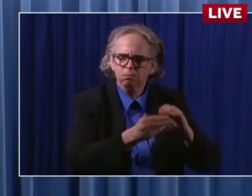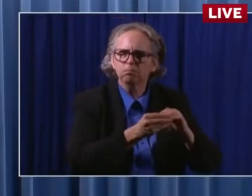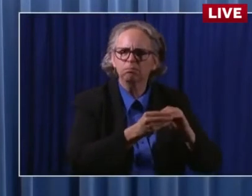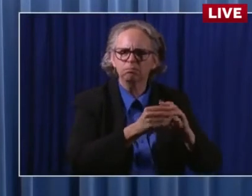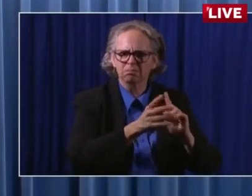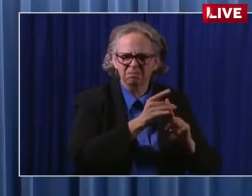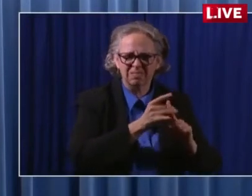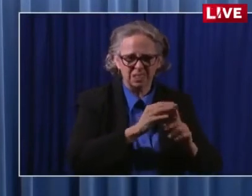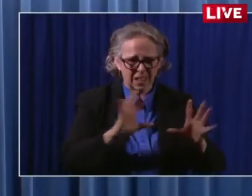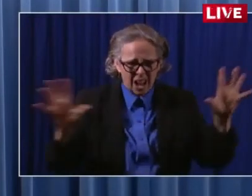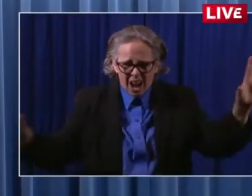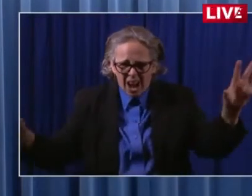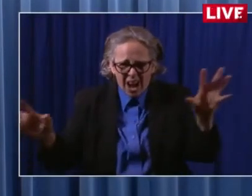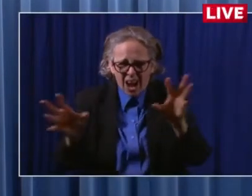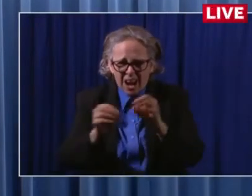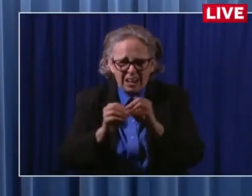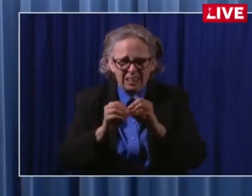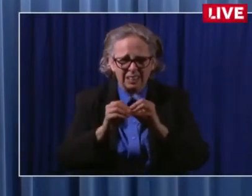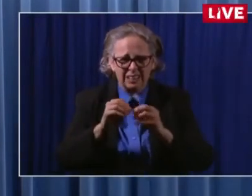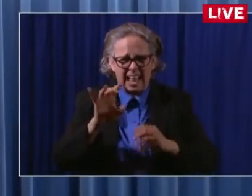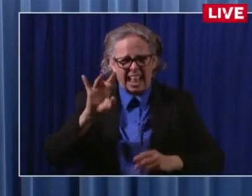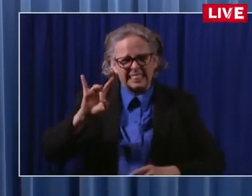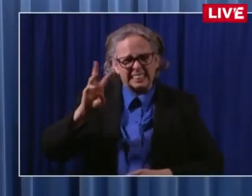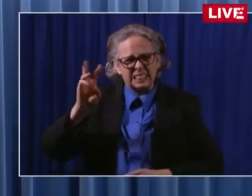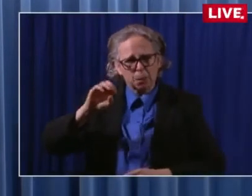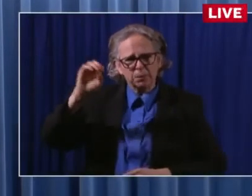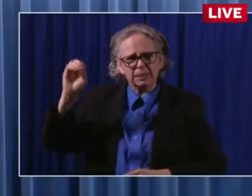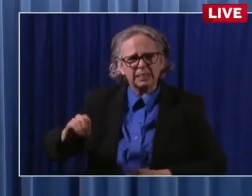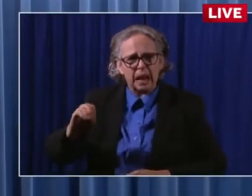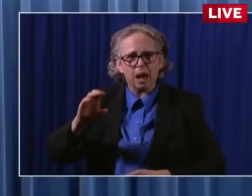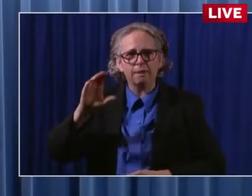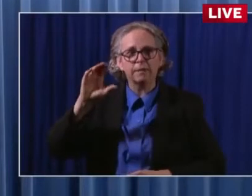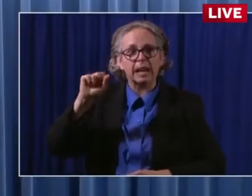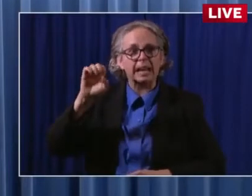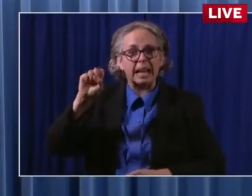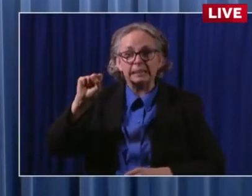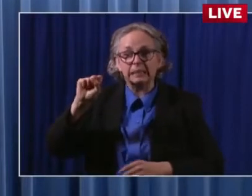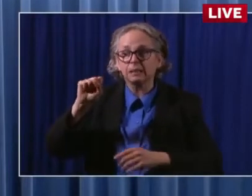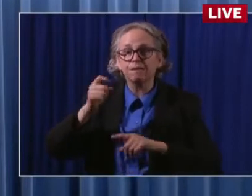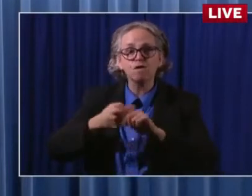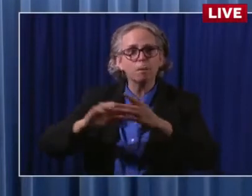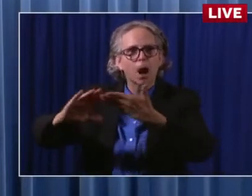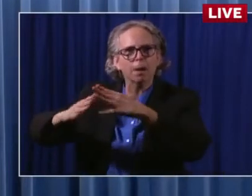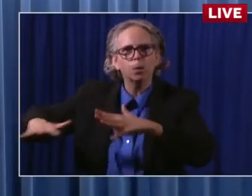IN RECENT WEEKS, OVER 86% OF CASES ARE NOT IN CONGREGATE SETTINGS.